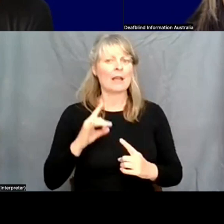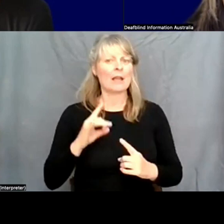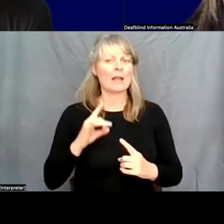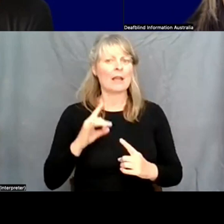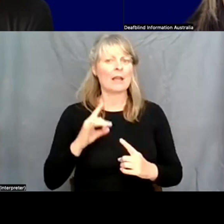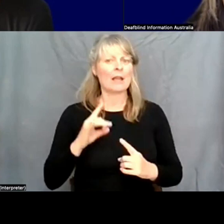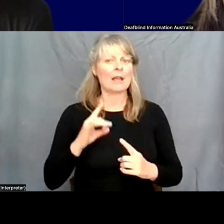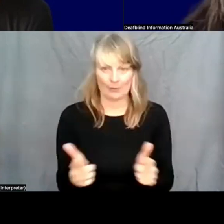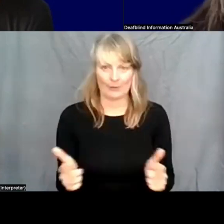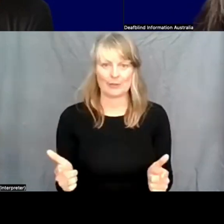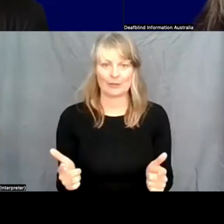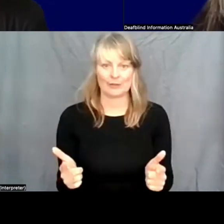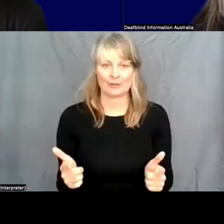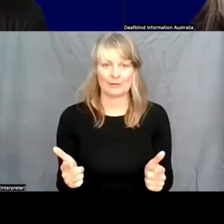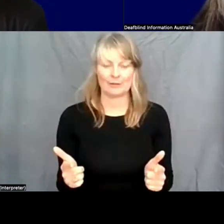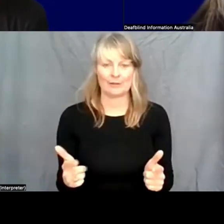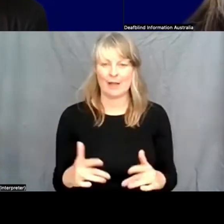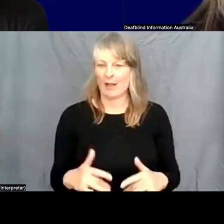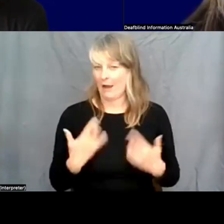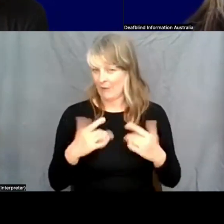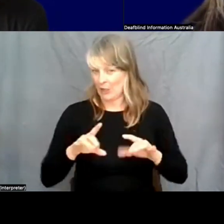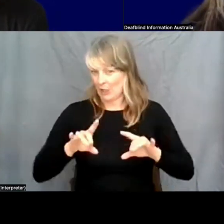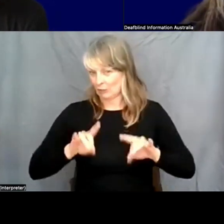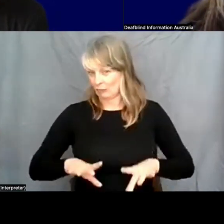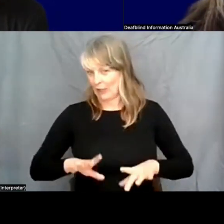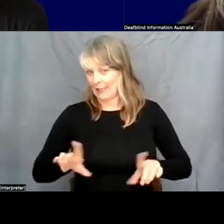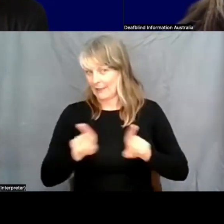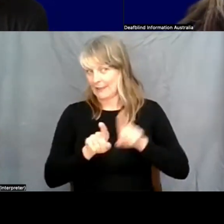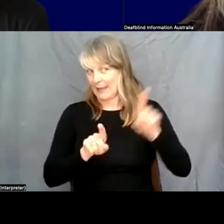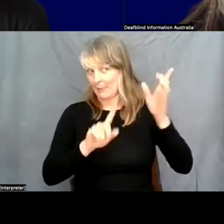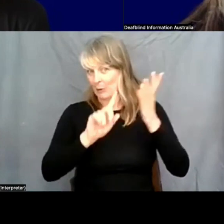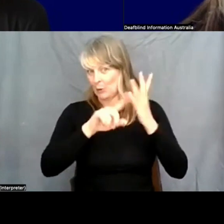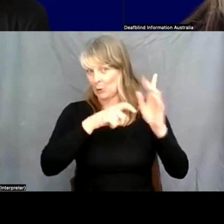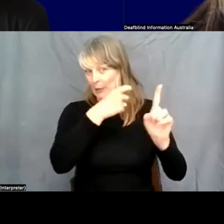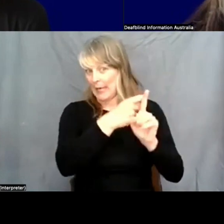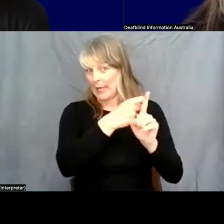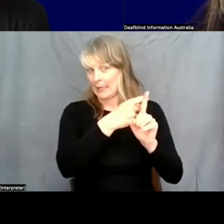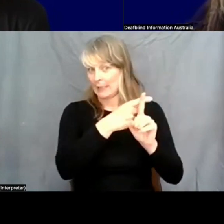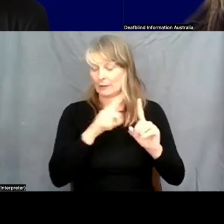that Australia will be the same as the UK that there's a strong feeling for people